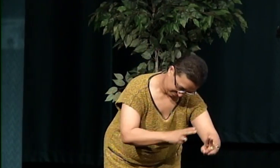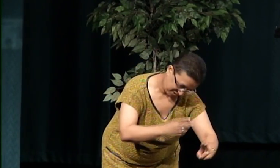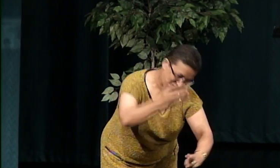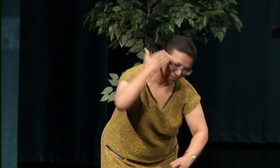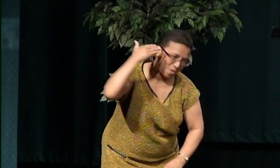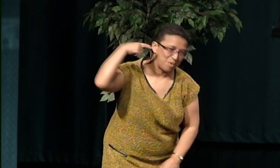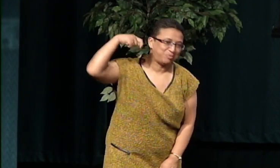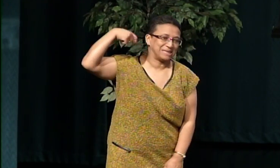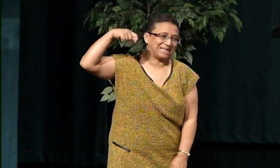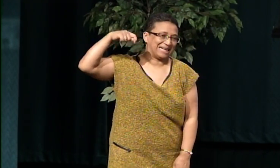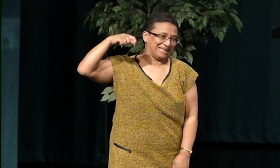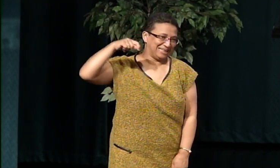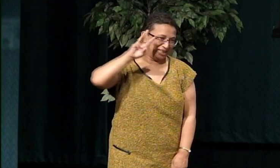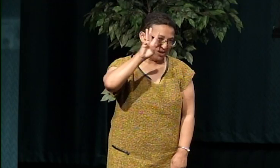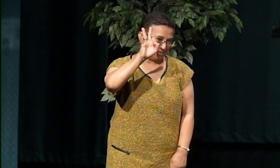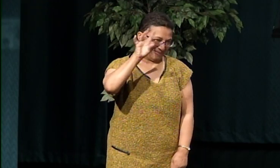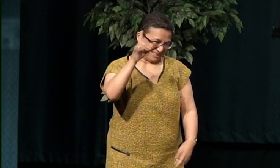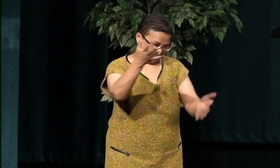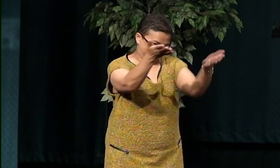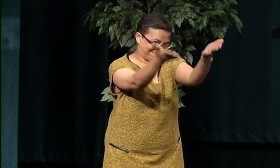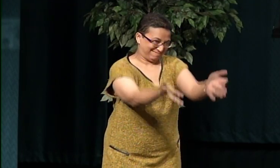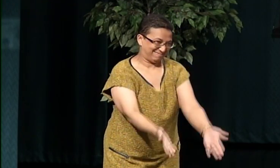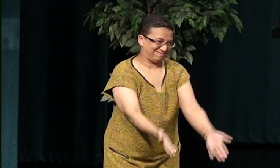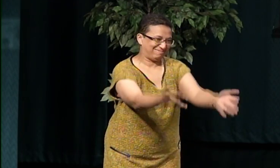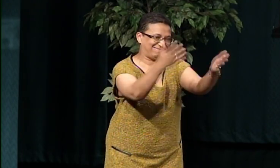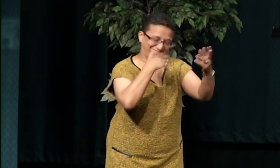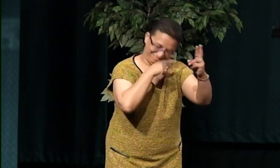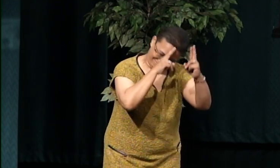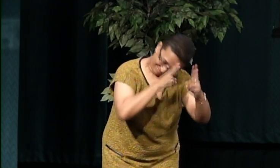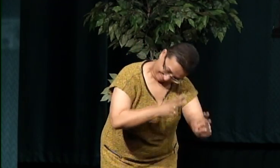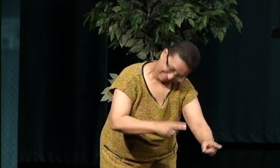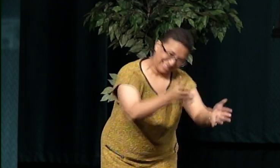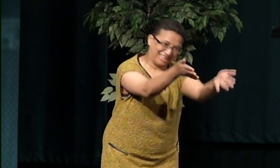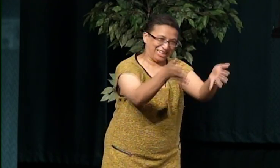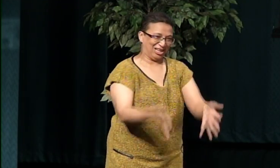I am honored to see a former president of the WFD